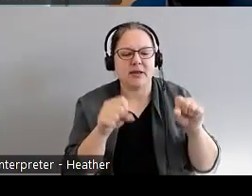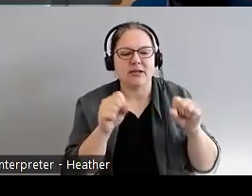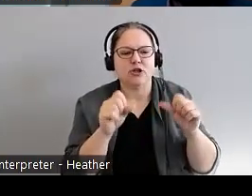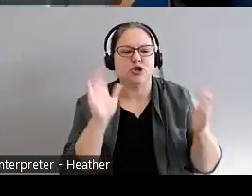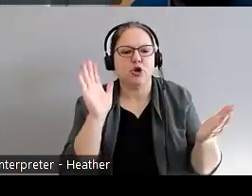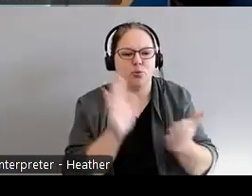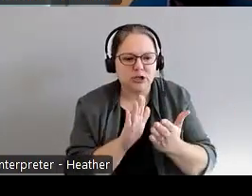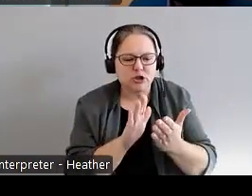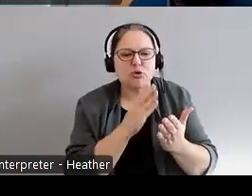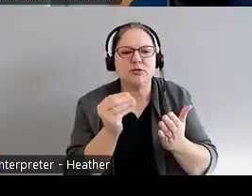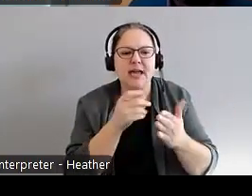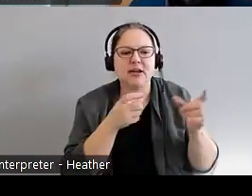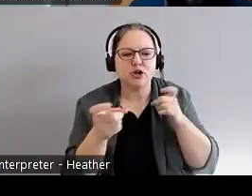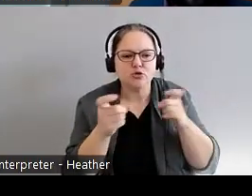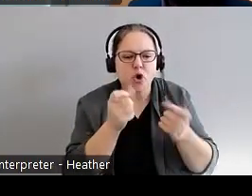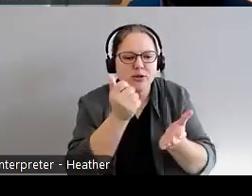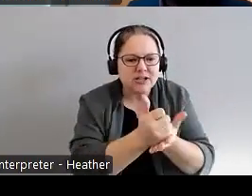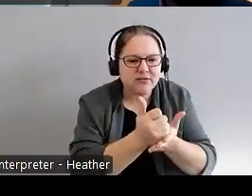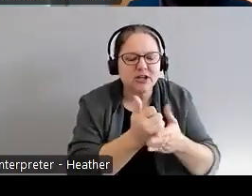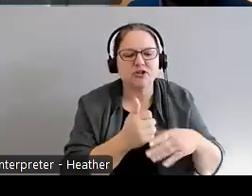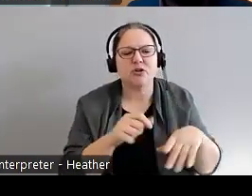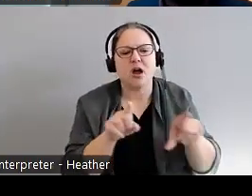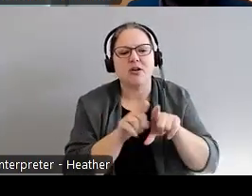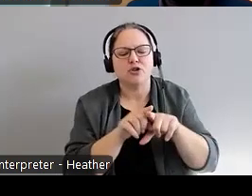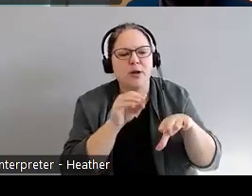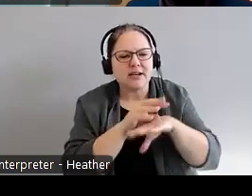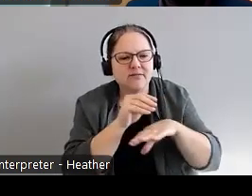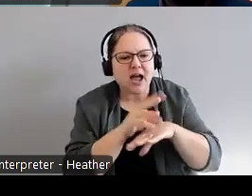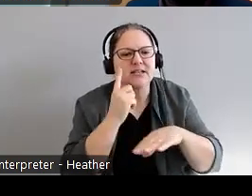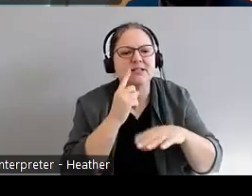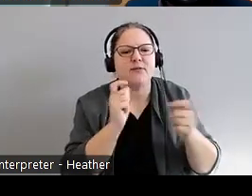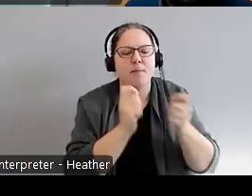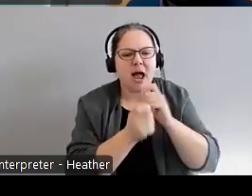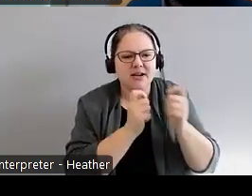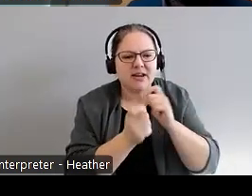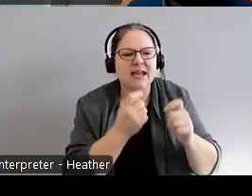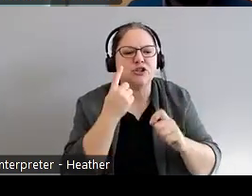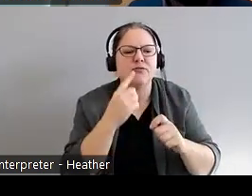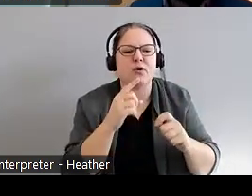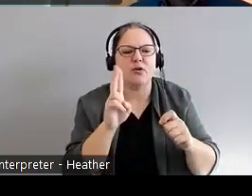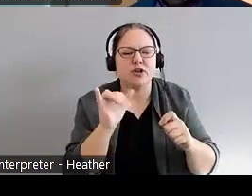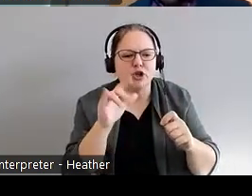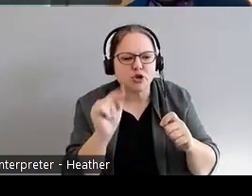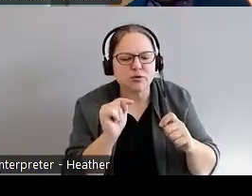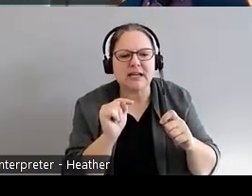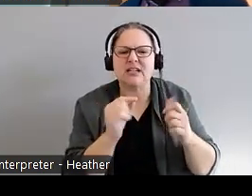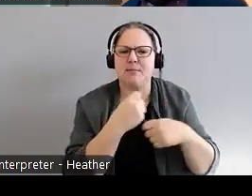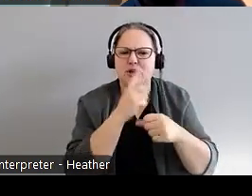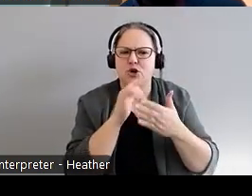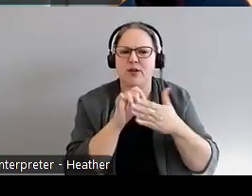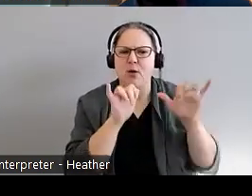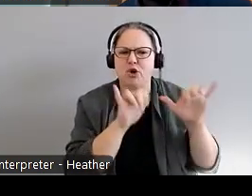interventions um advising on the modification of the uh unit uh ecosystem. um addressing staff